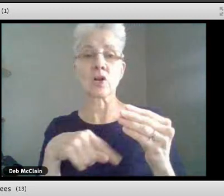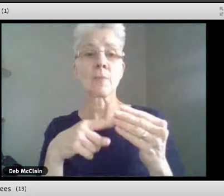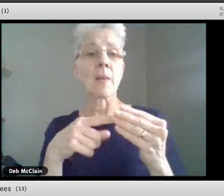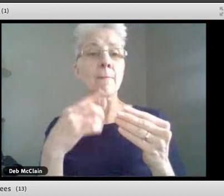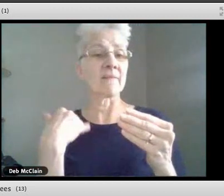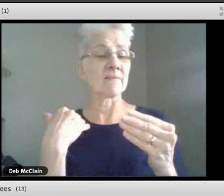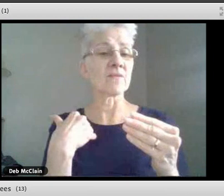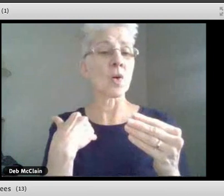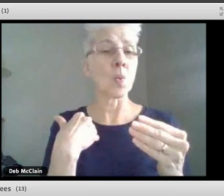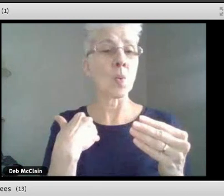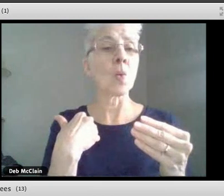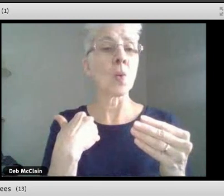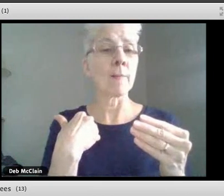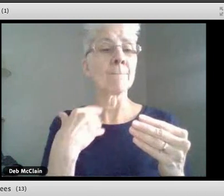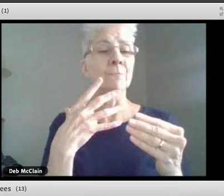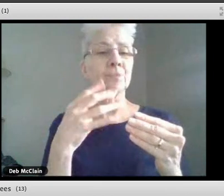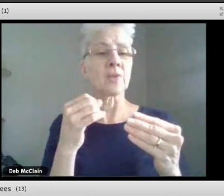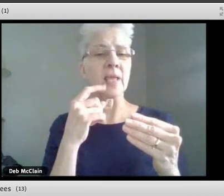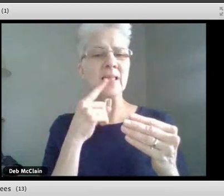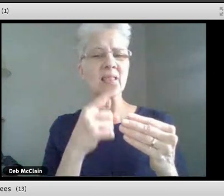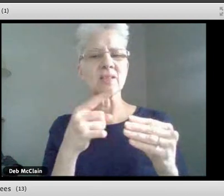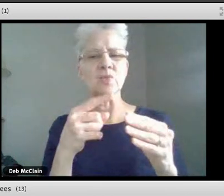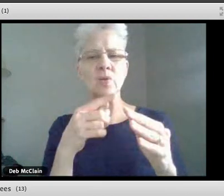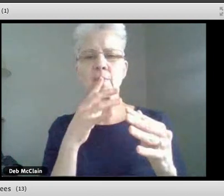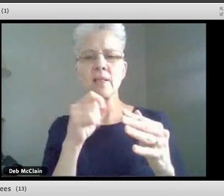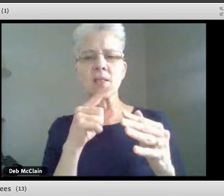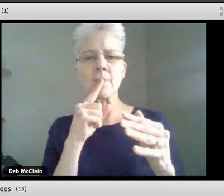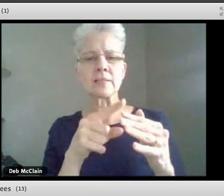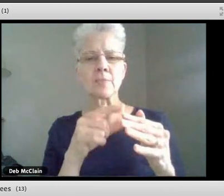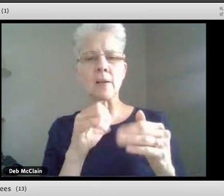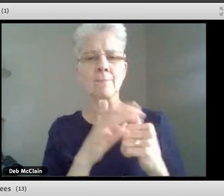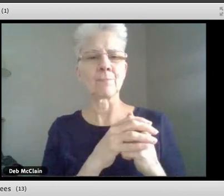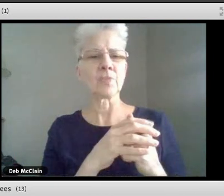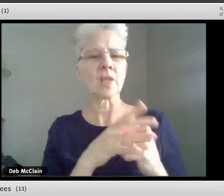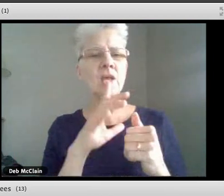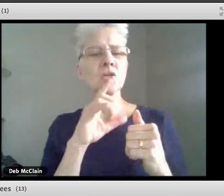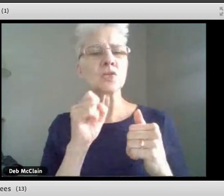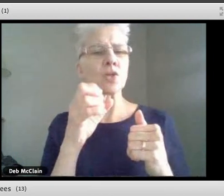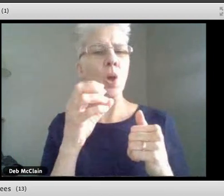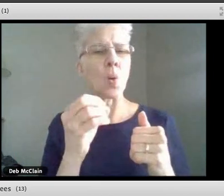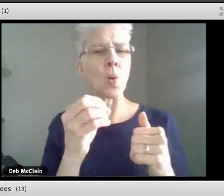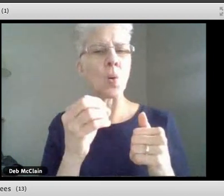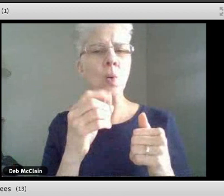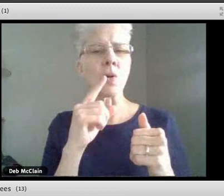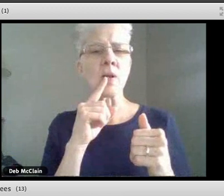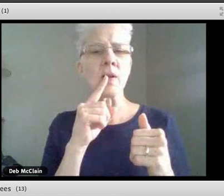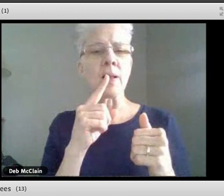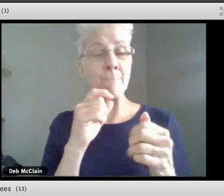you're improving it for things like search-engine optimization, which means that the search engines are going to look at your site